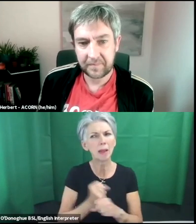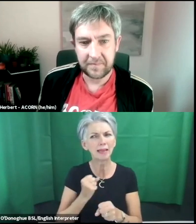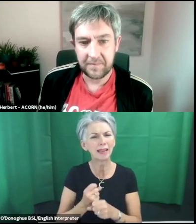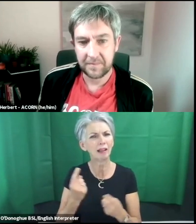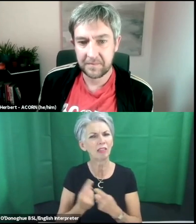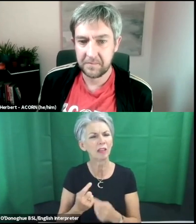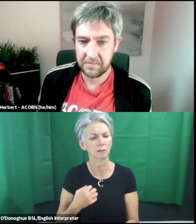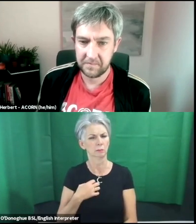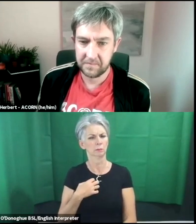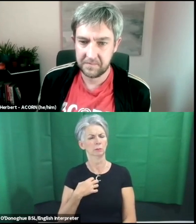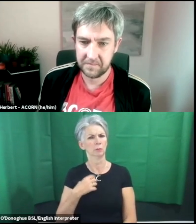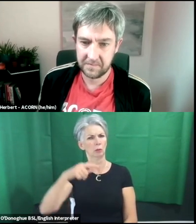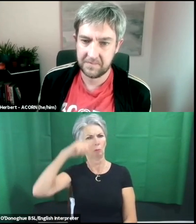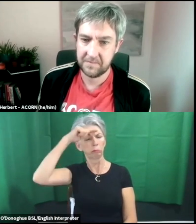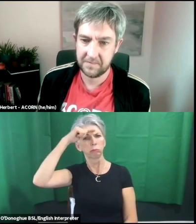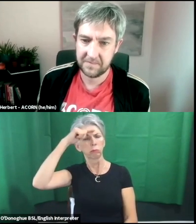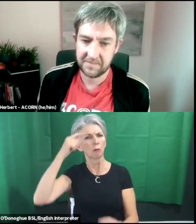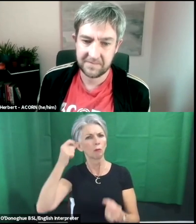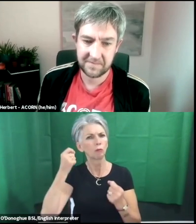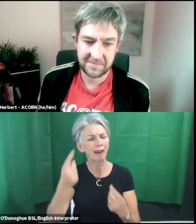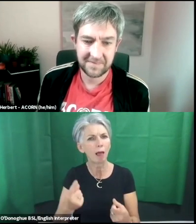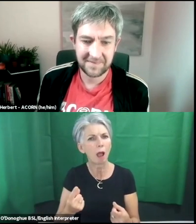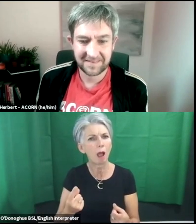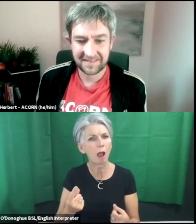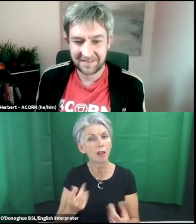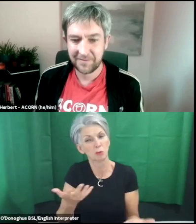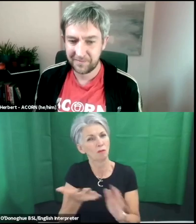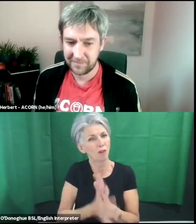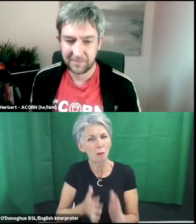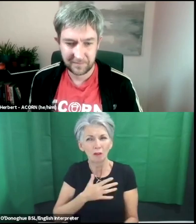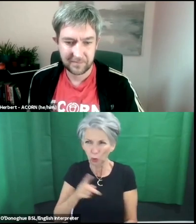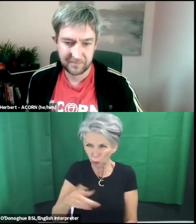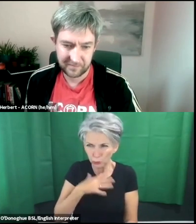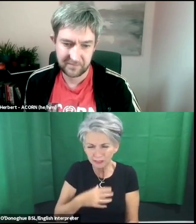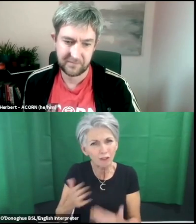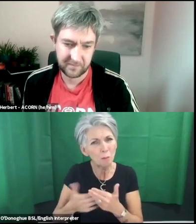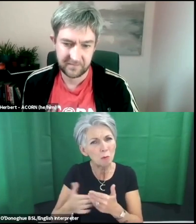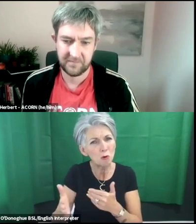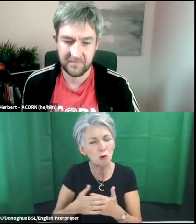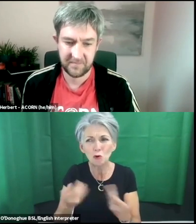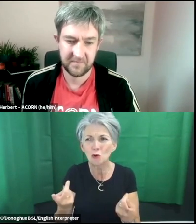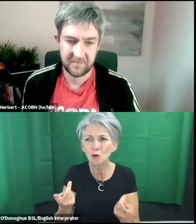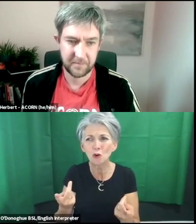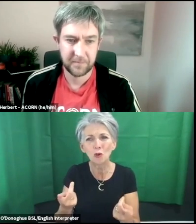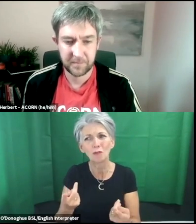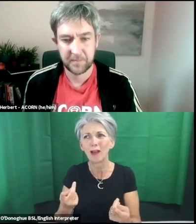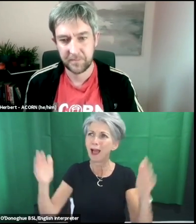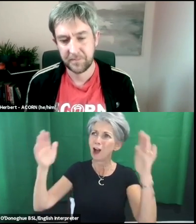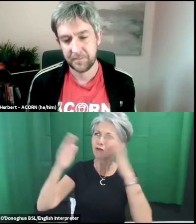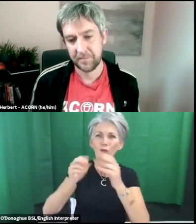them, but also doing it with a love that's you know, you deserve more than this. You deserve a house that doesn't have a hole in the roof and you deserve a job